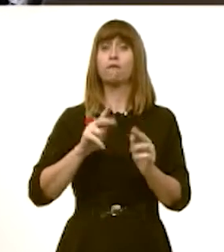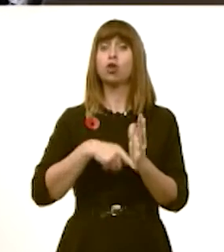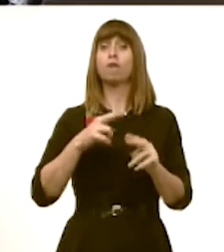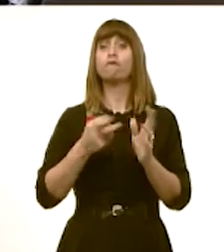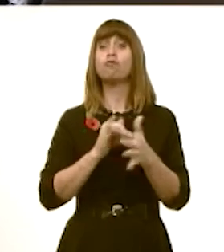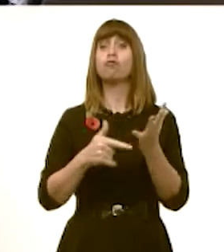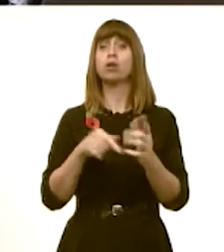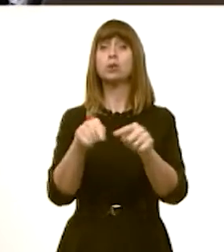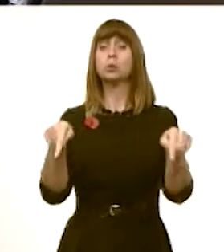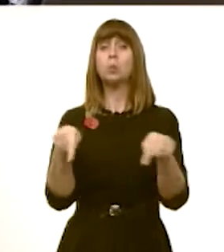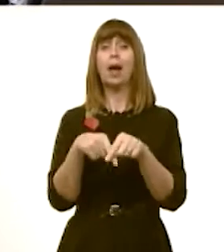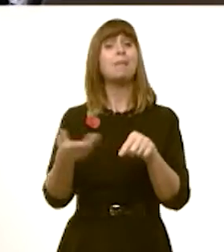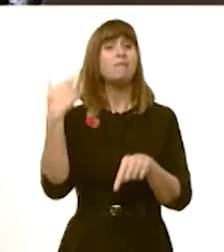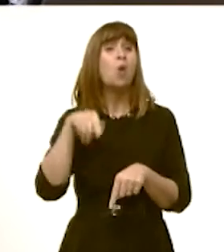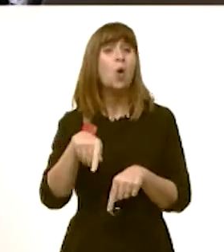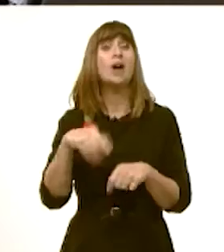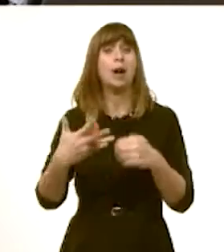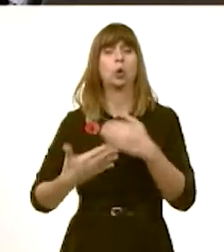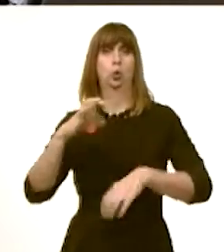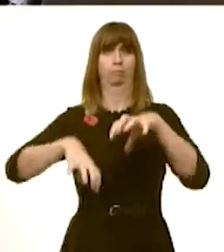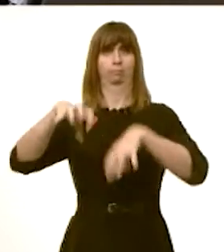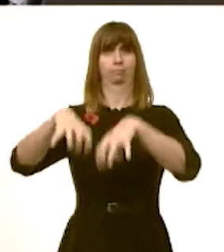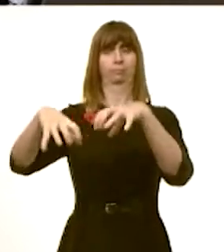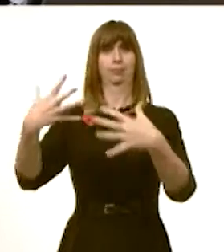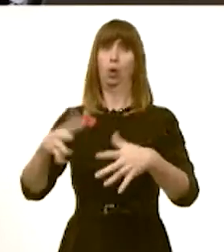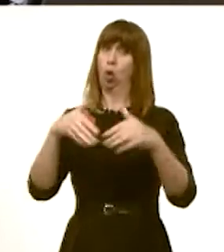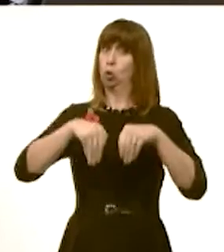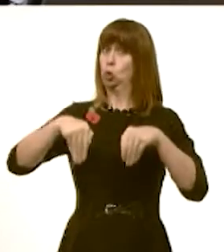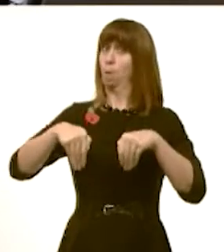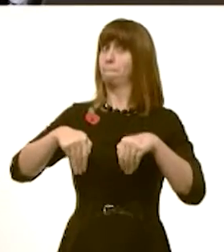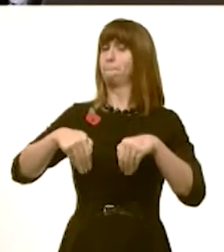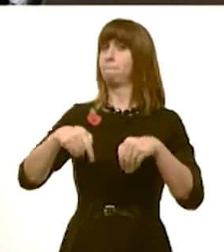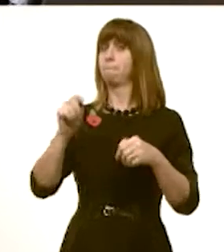I know that there are already a number of retail unitsóor retail companiesóthat have